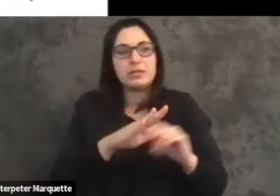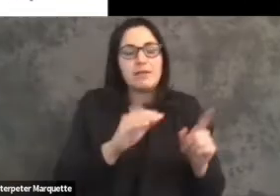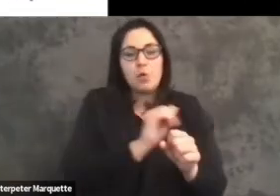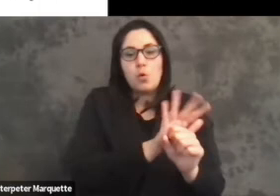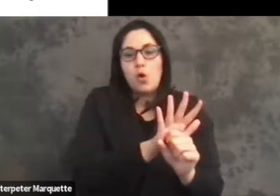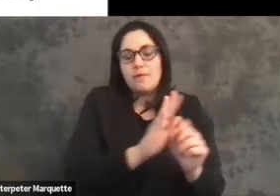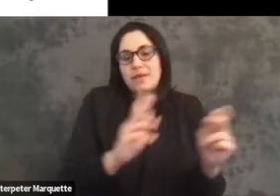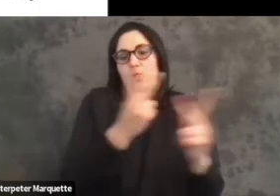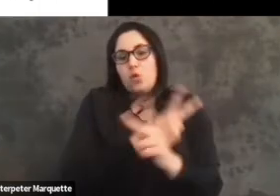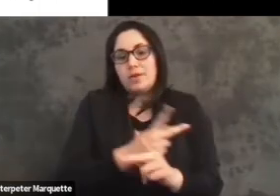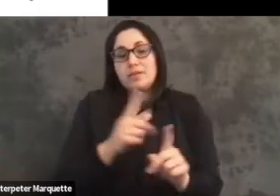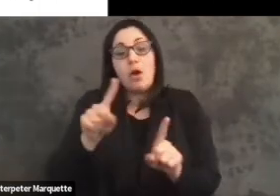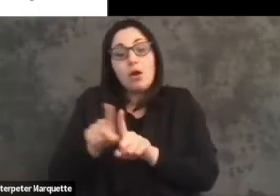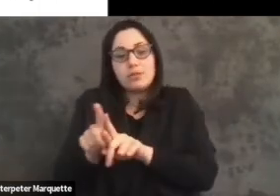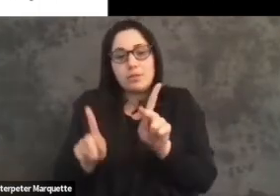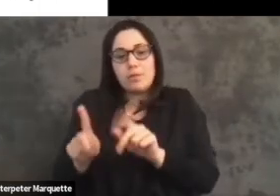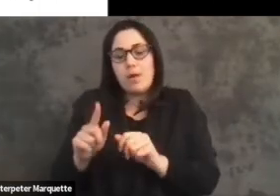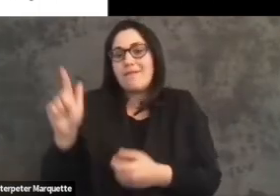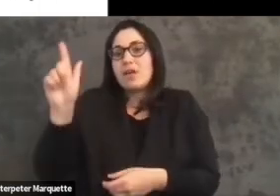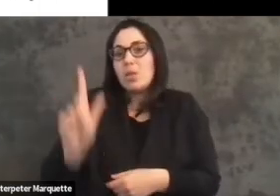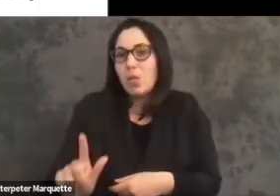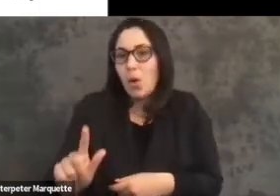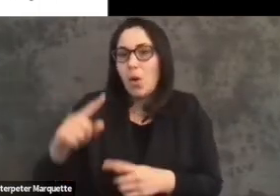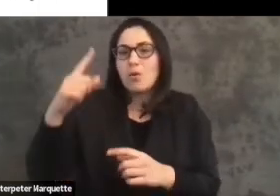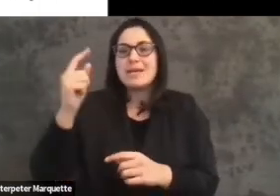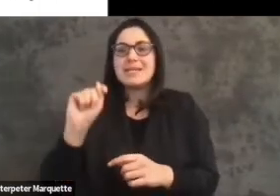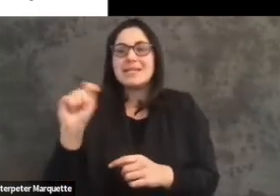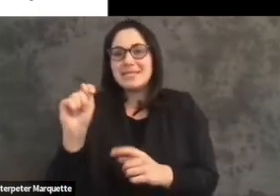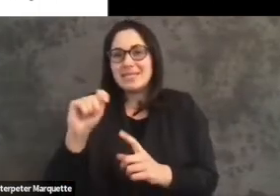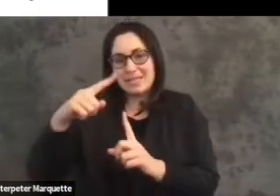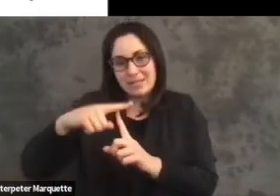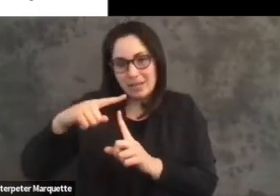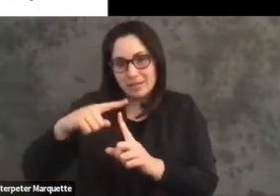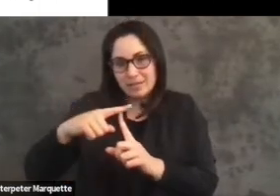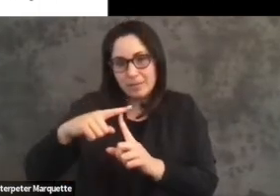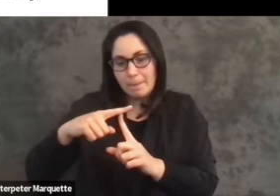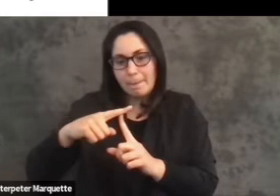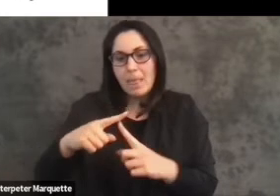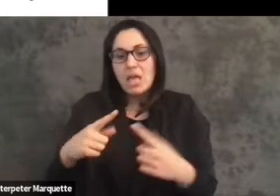like diabetes, chronic lung disease, heart disease, things like that. And it's especially